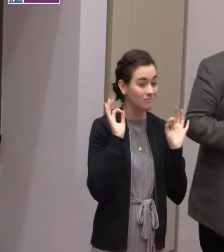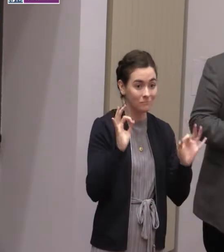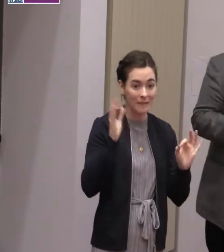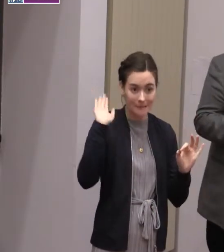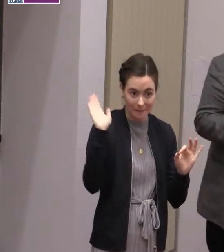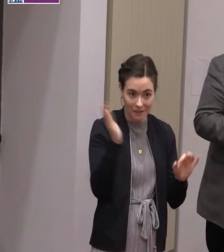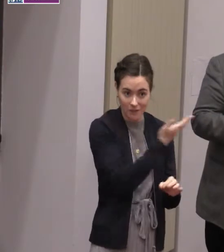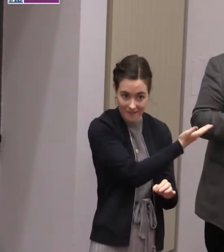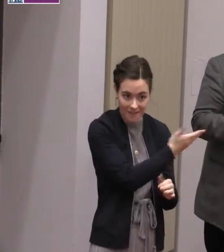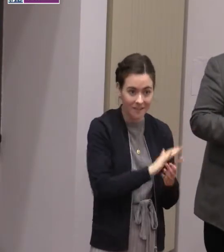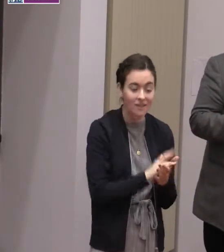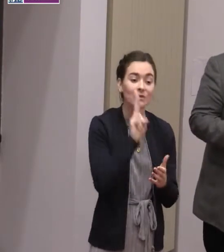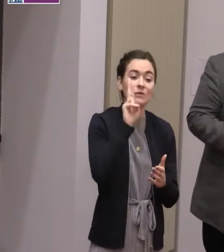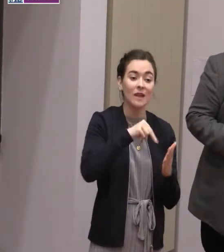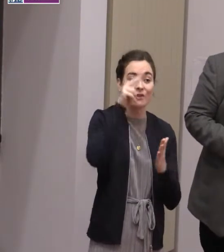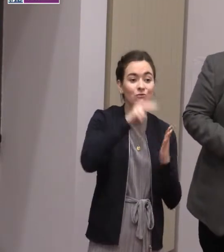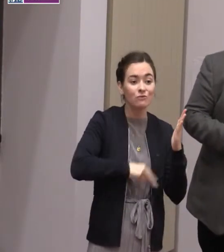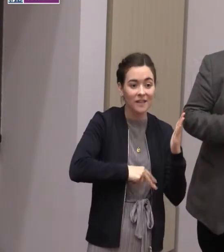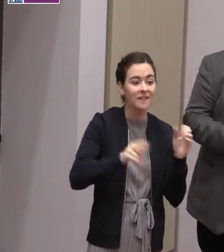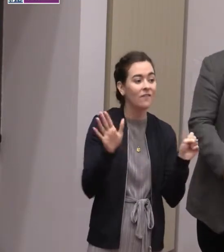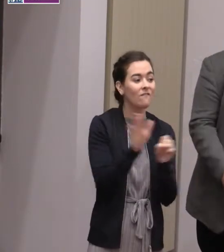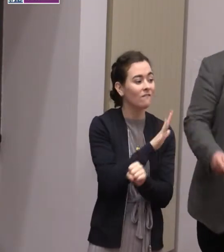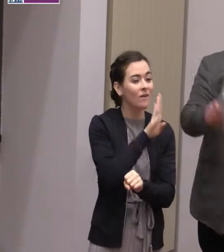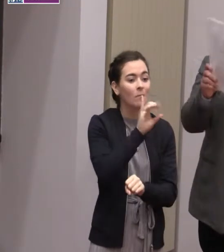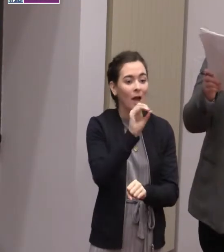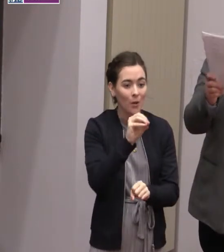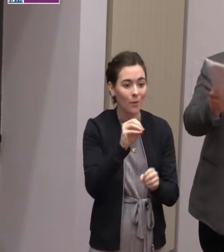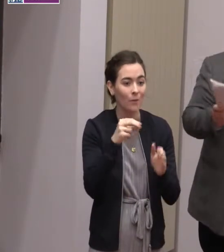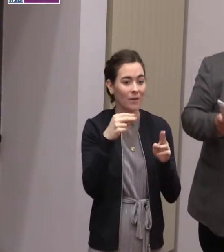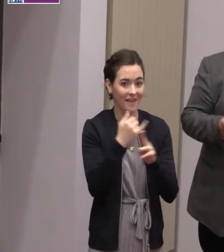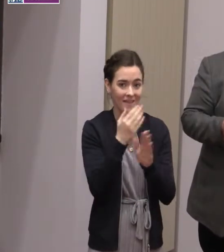you can read their full biographies in the booklet that you have here.